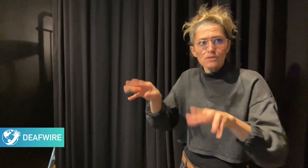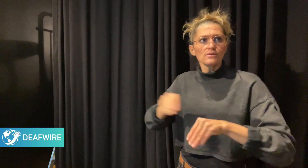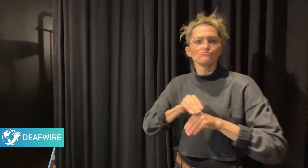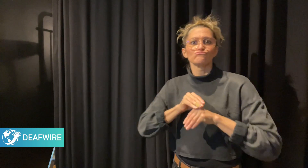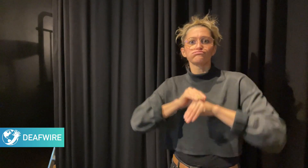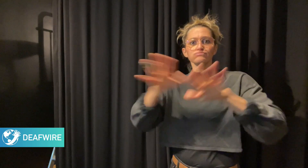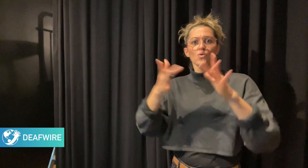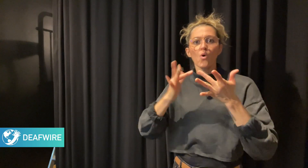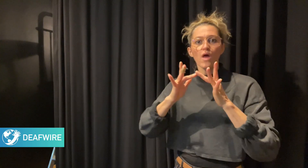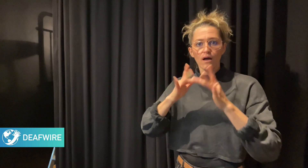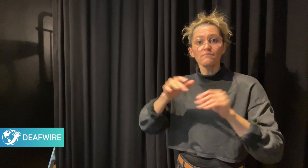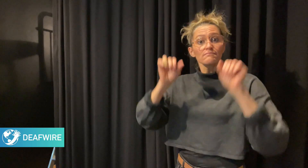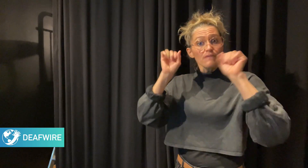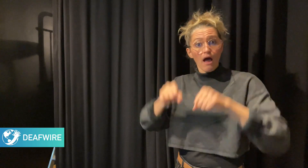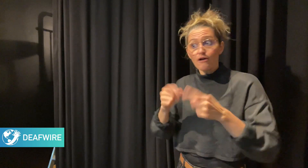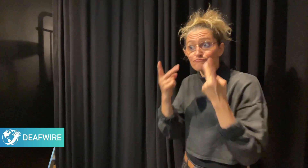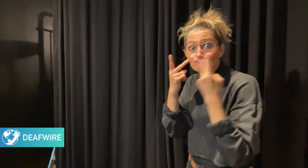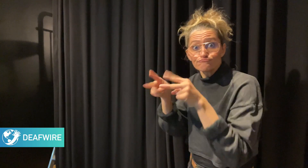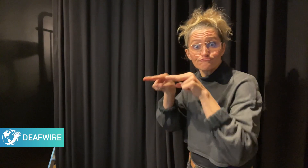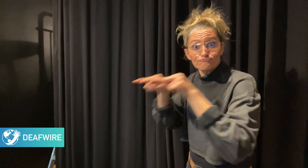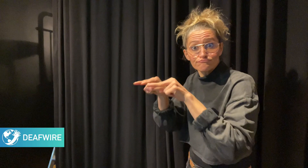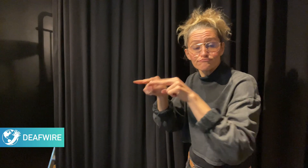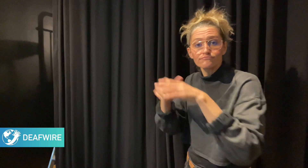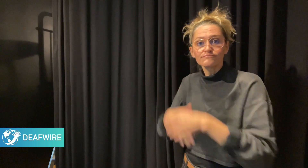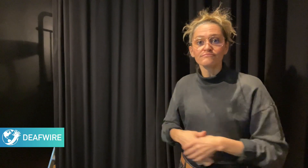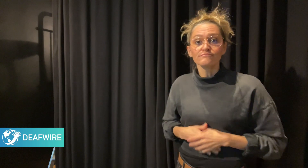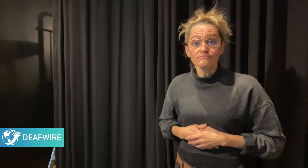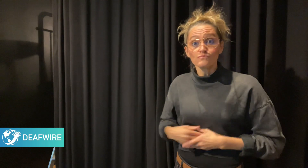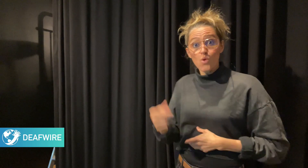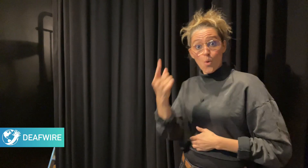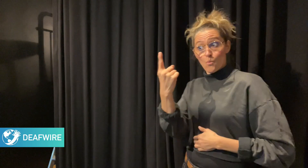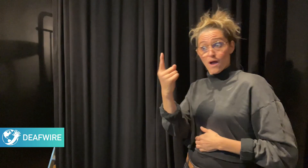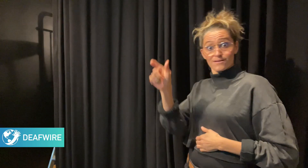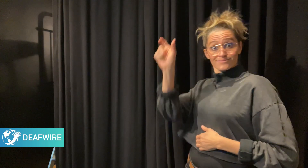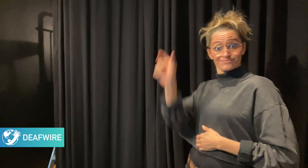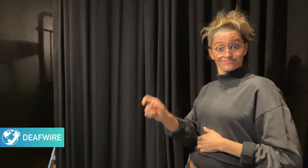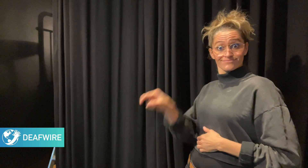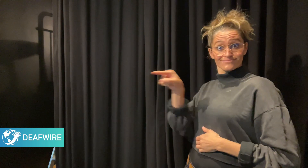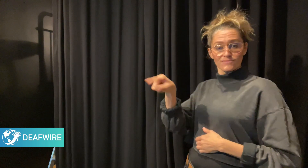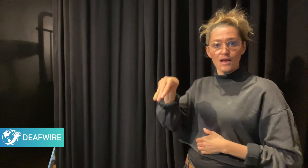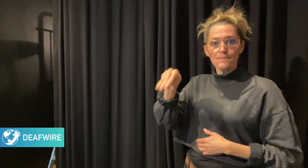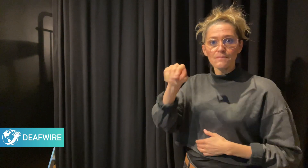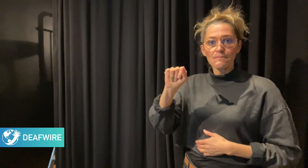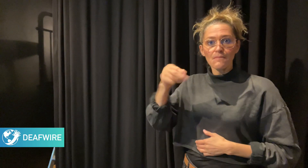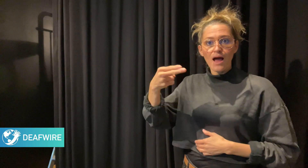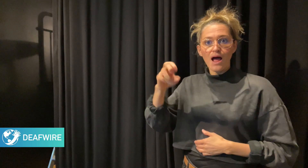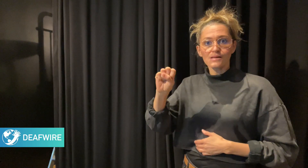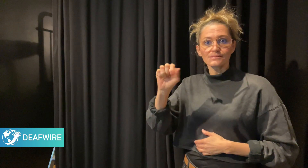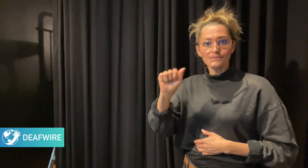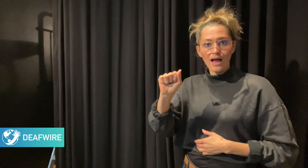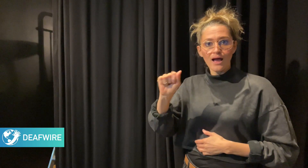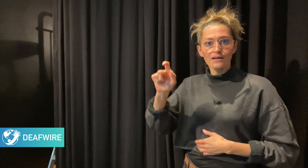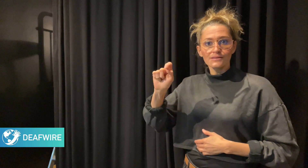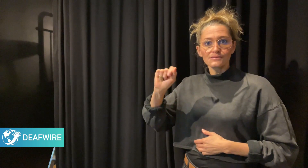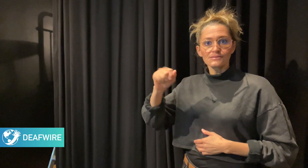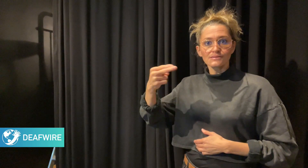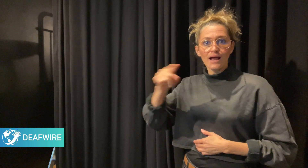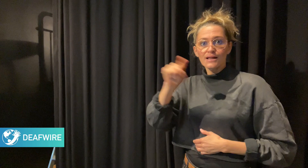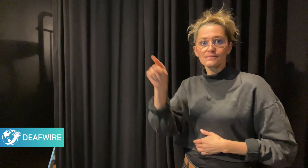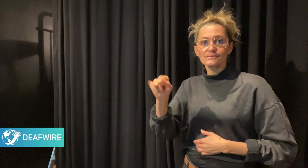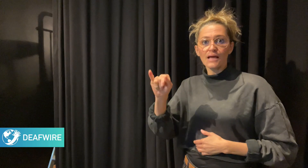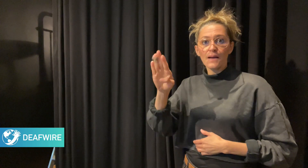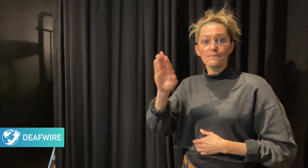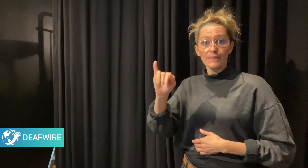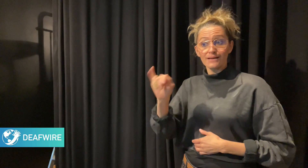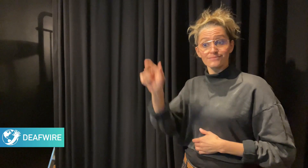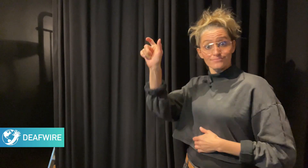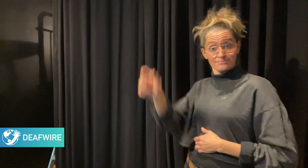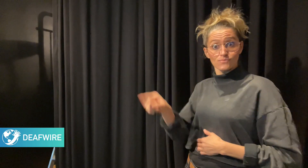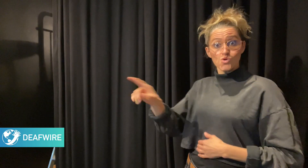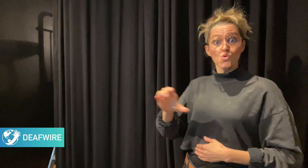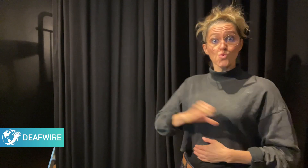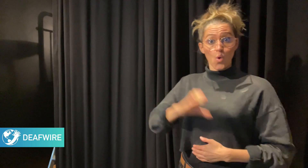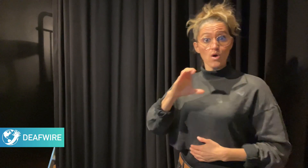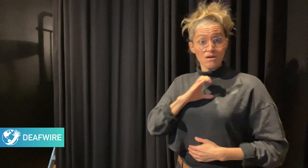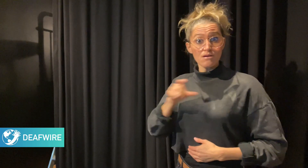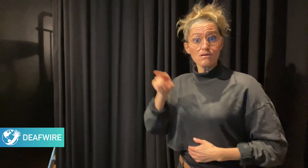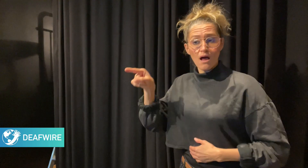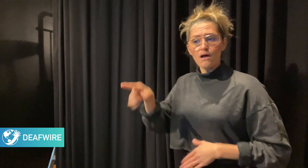presentations and shares them online. One of them is Mahsa Tahzibi,